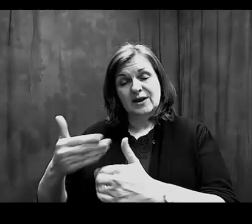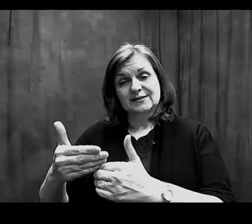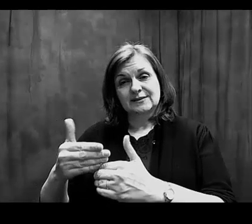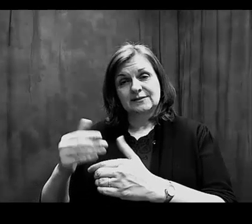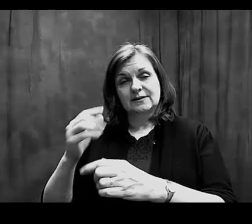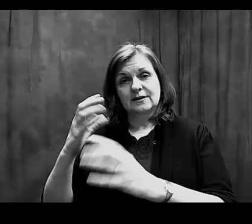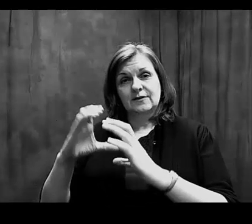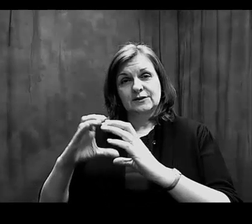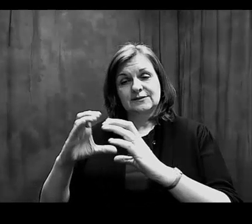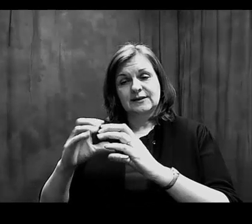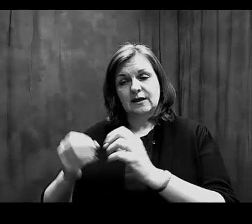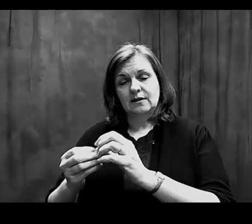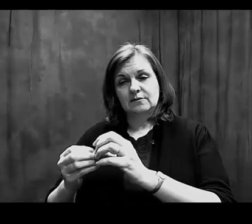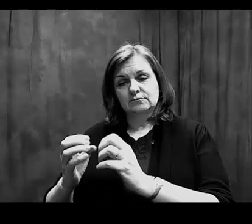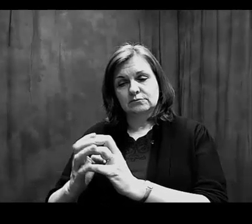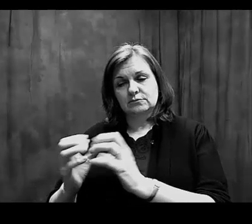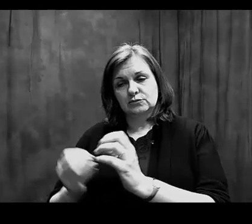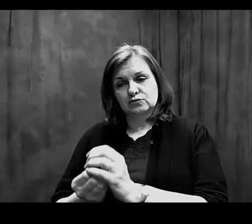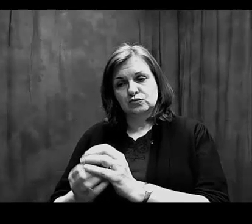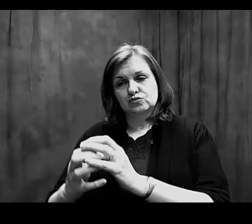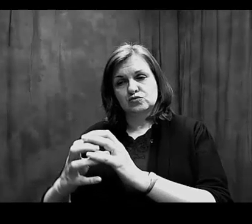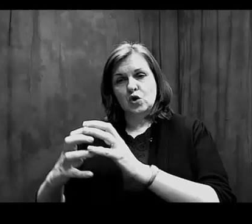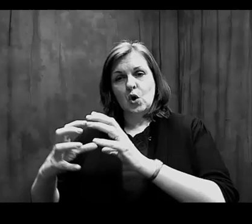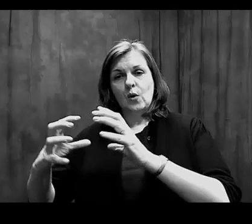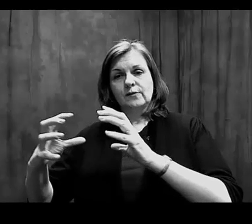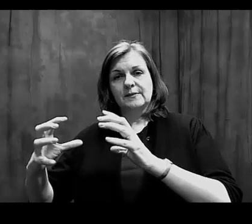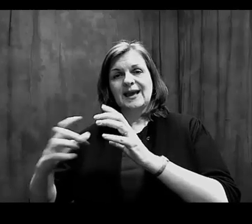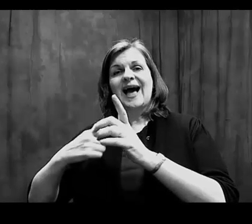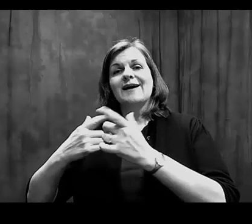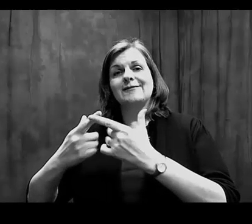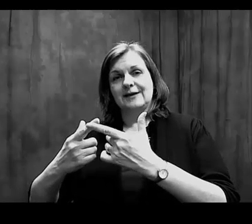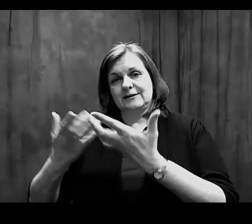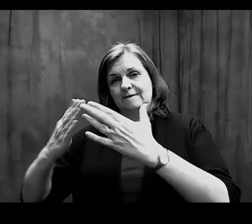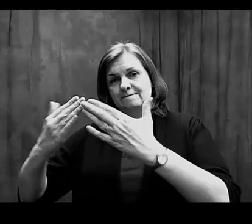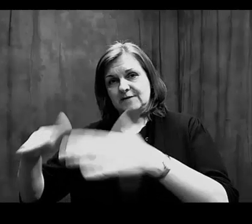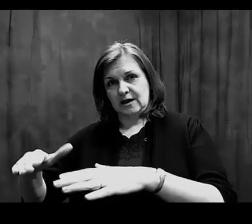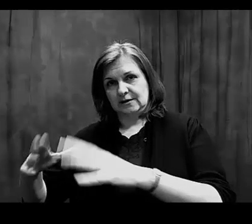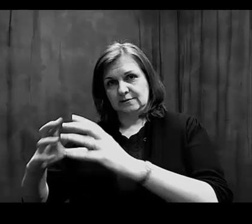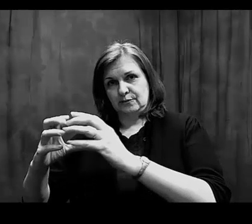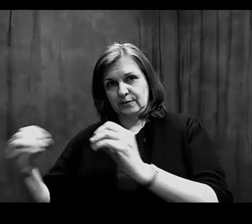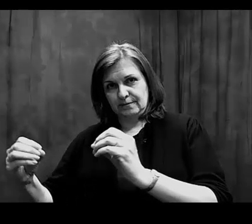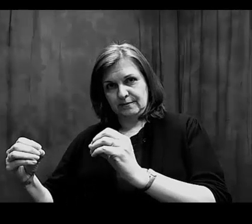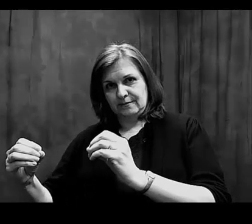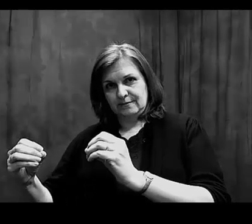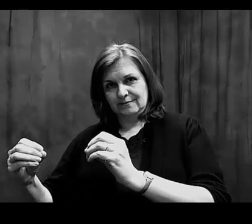that there is a significant period of time associated with the growth of the cell